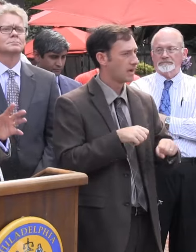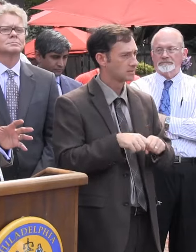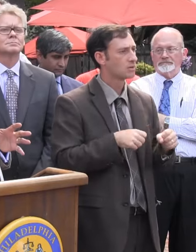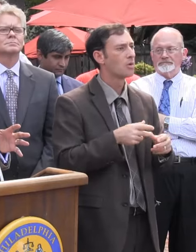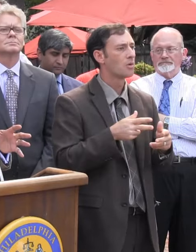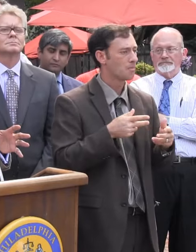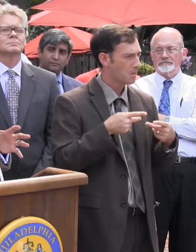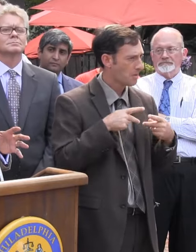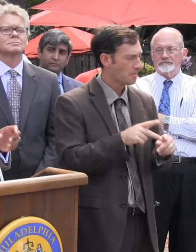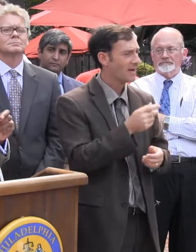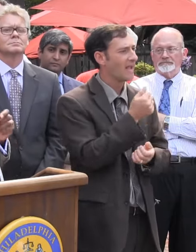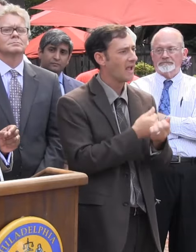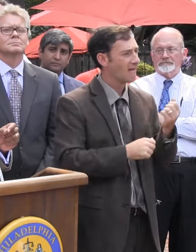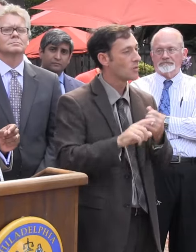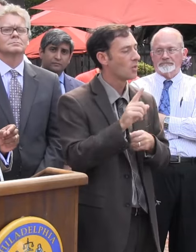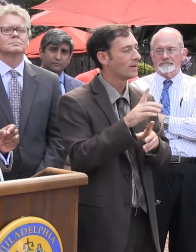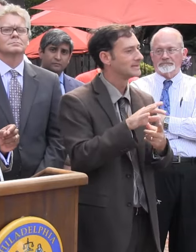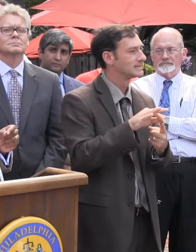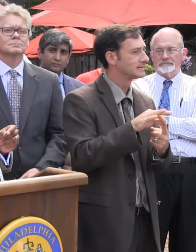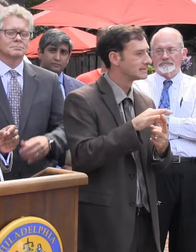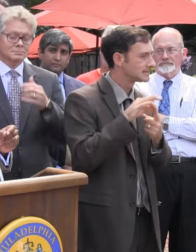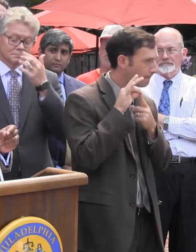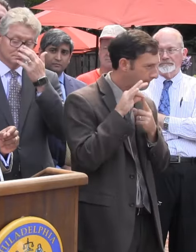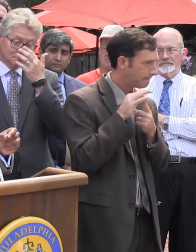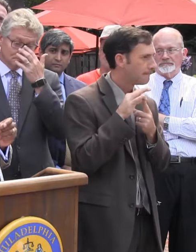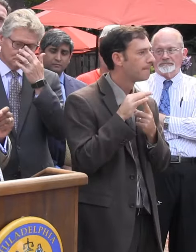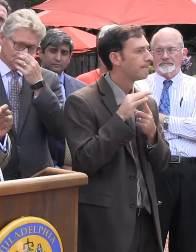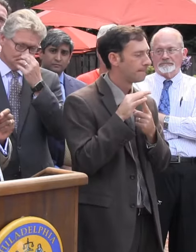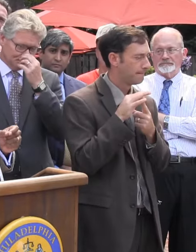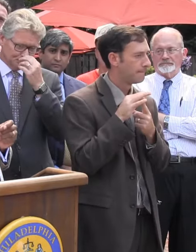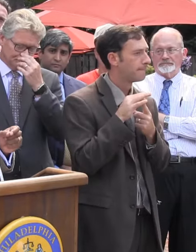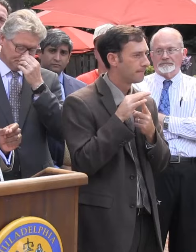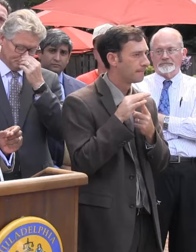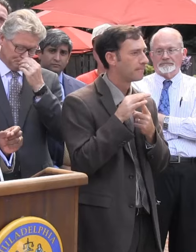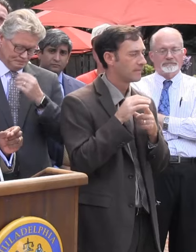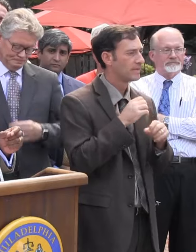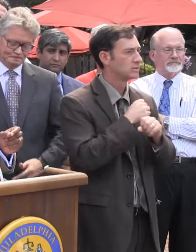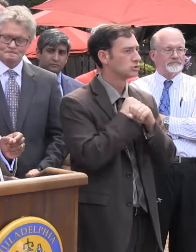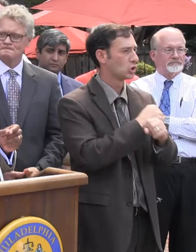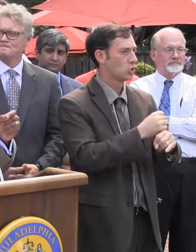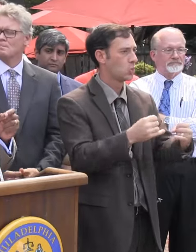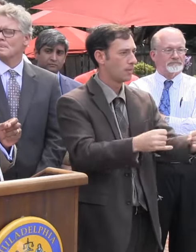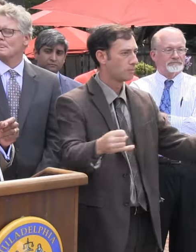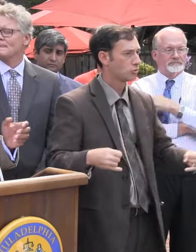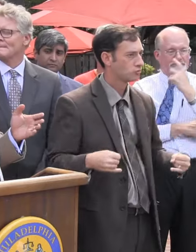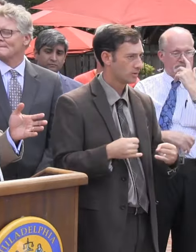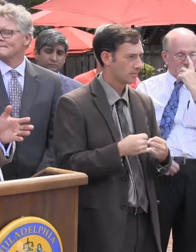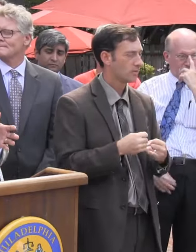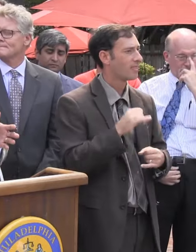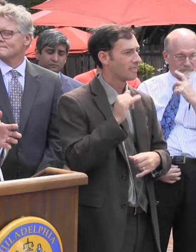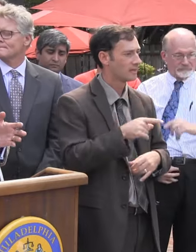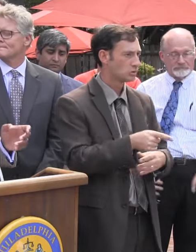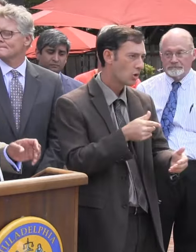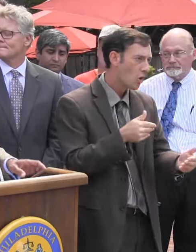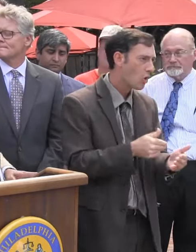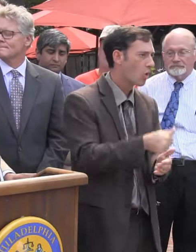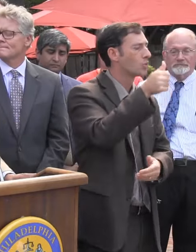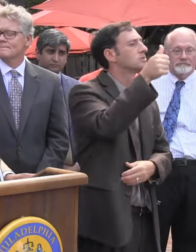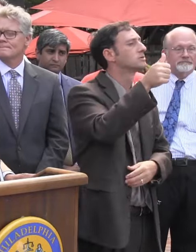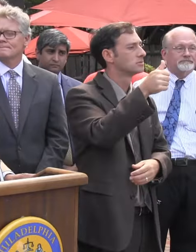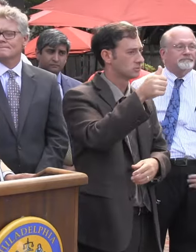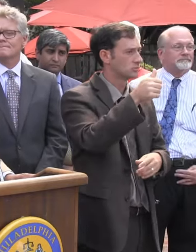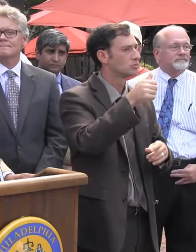everywhere except the secure perimeter. That is the most, the closet area to the Ben Franklin